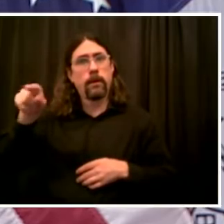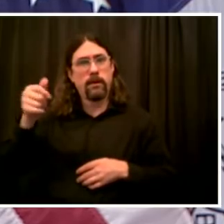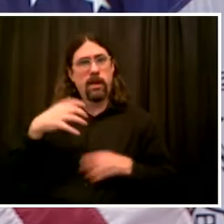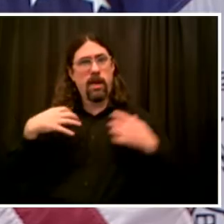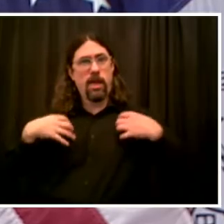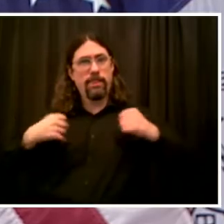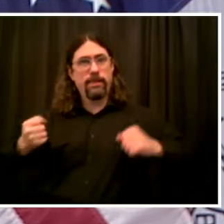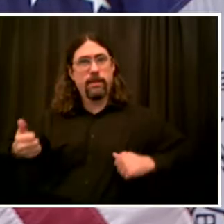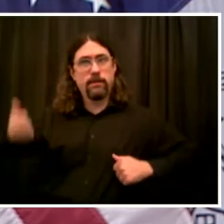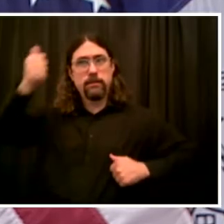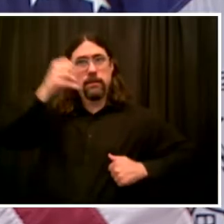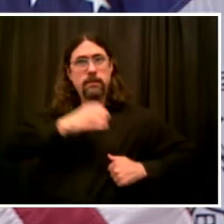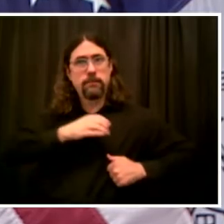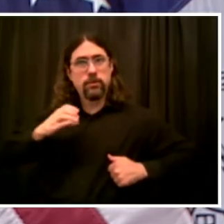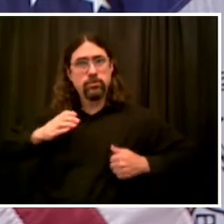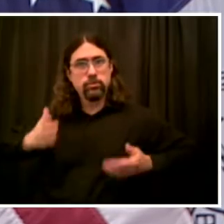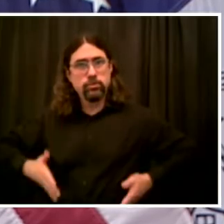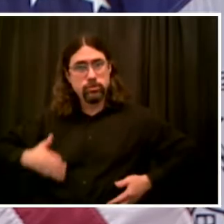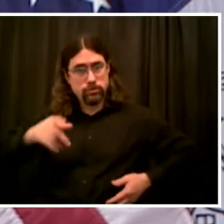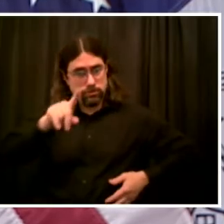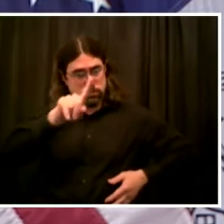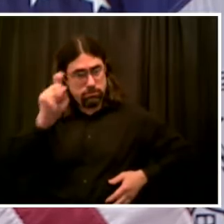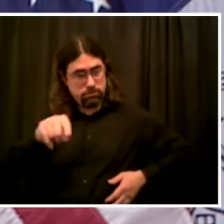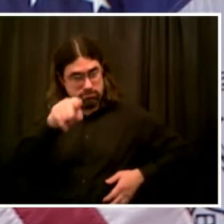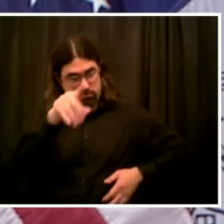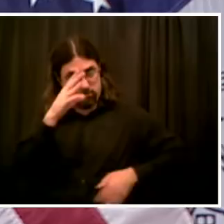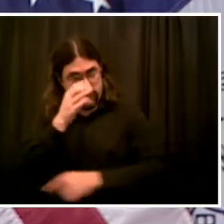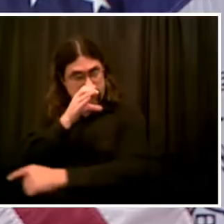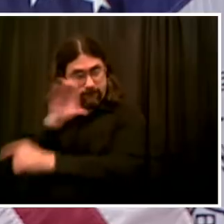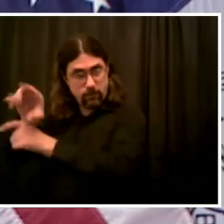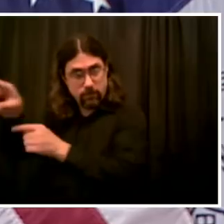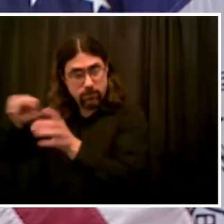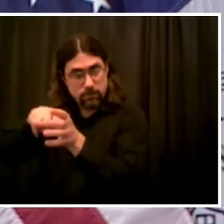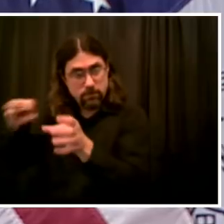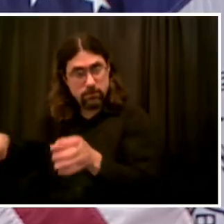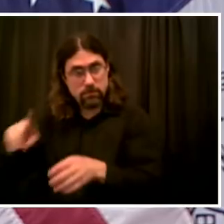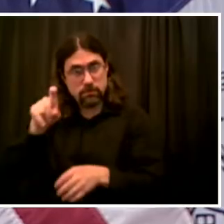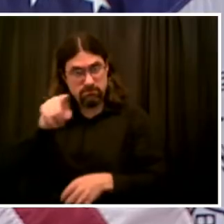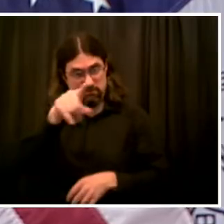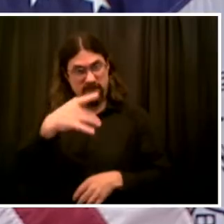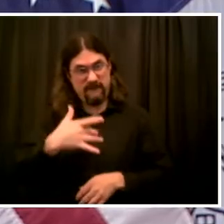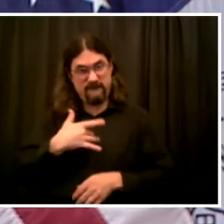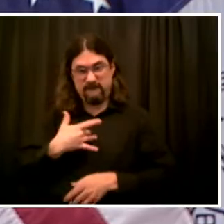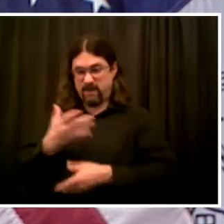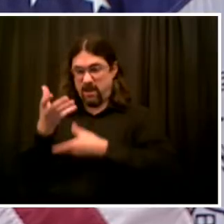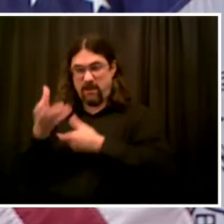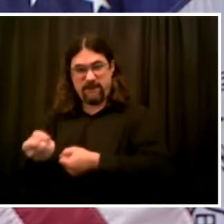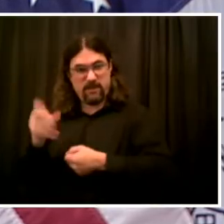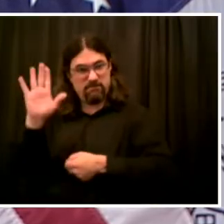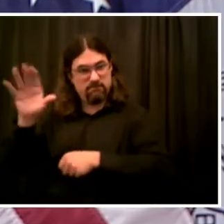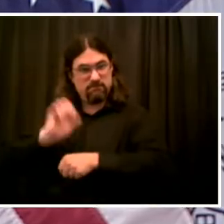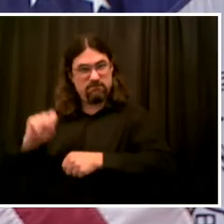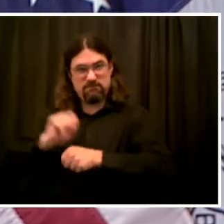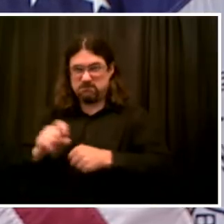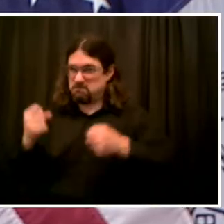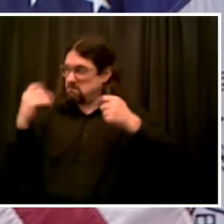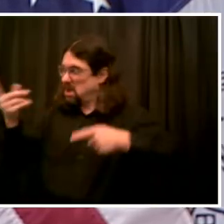THAT SHE IS DOING HER JOB WELL AND WHAT DO YOU SAY ABOUT THE LAW